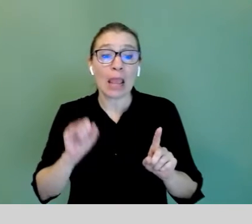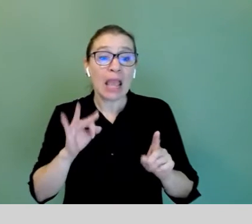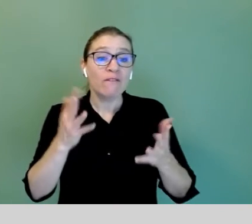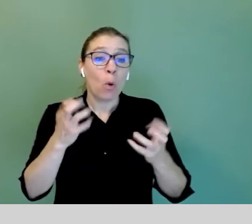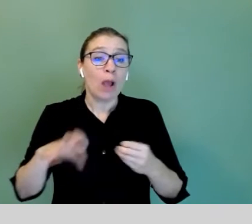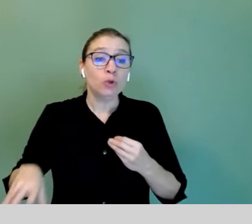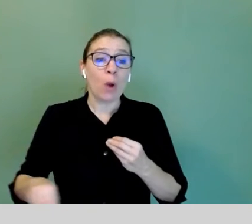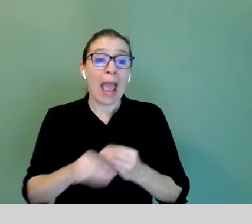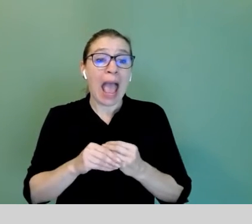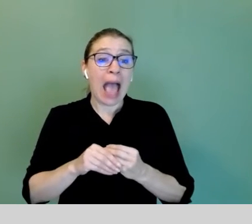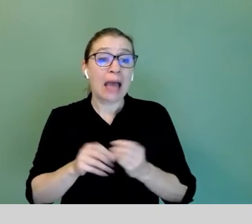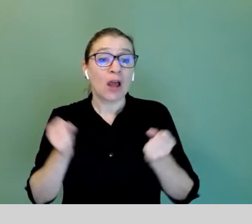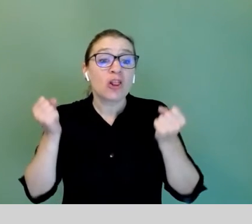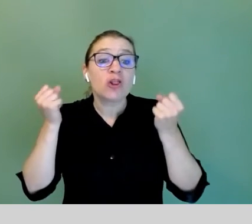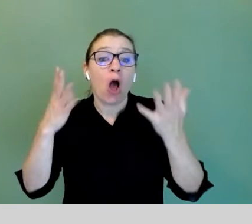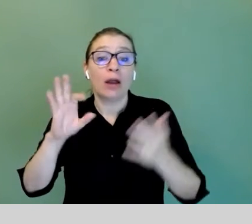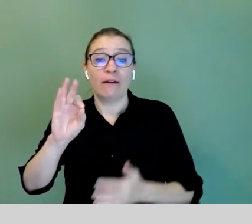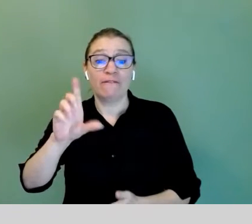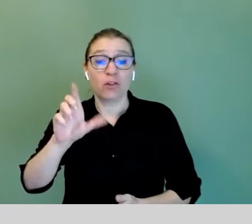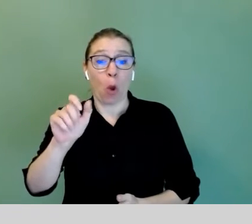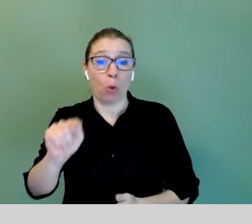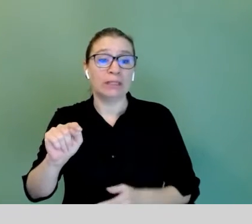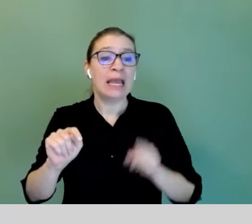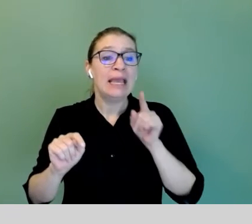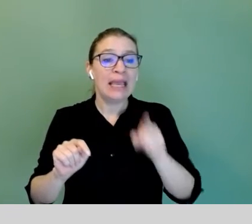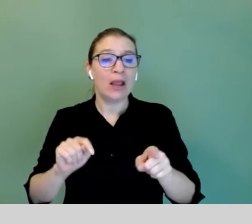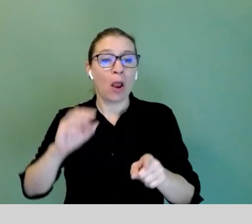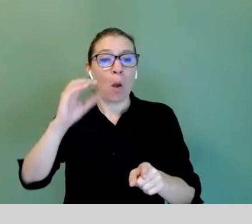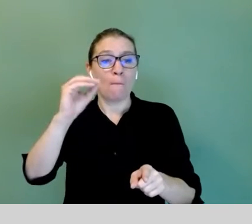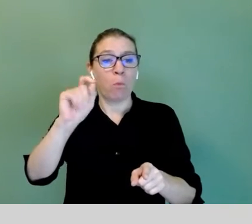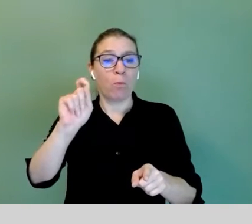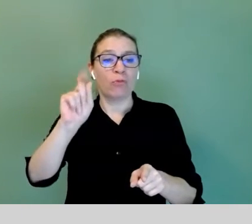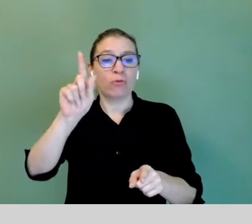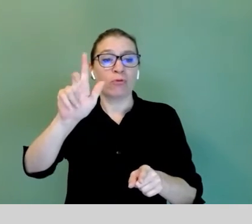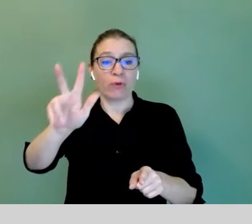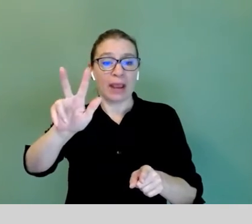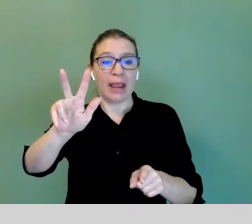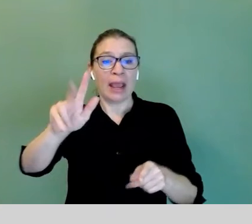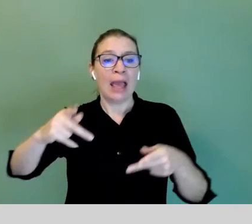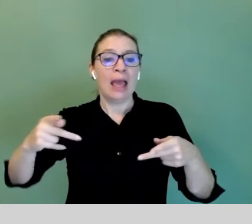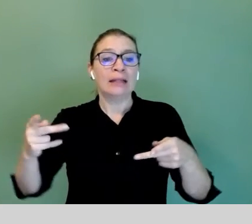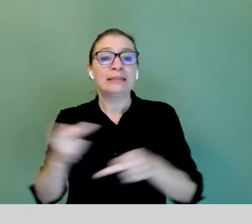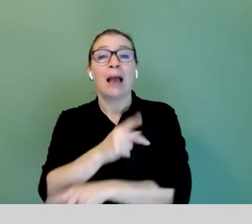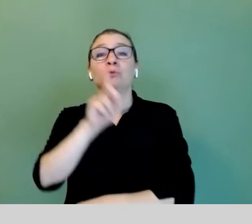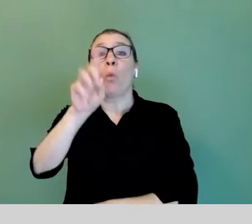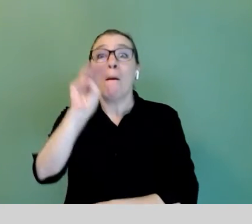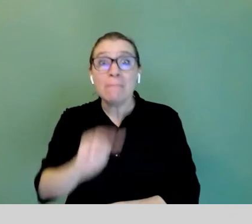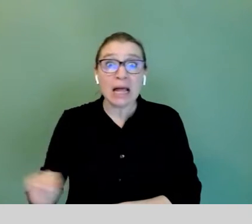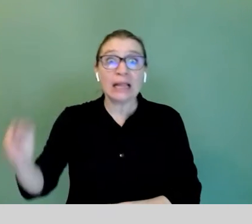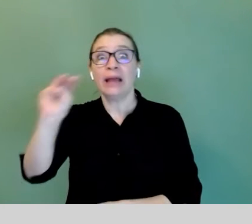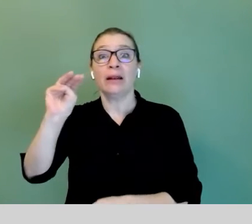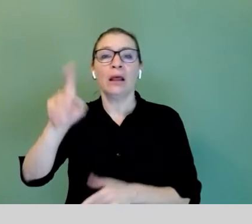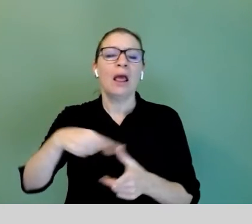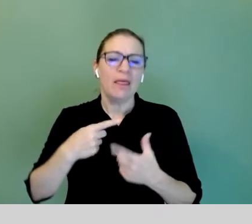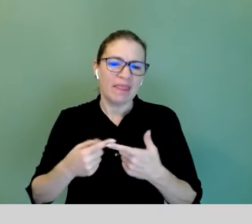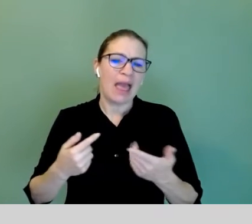Also, if you wanted to add a lot of floats. For example here, we added the 0.3, one million times. Then of course, at the end,